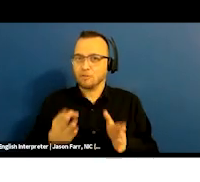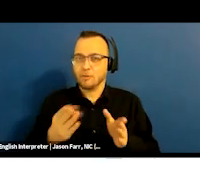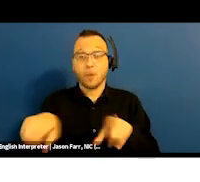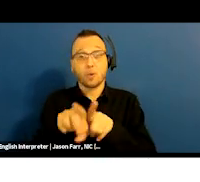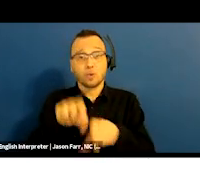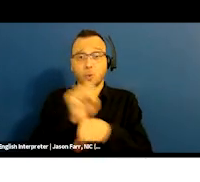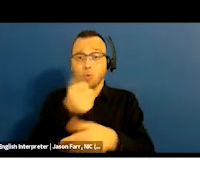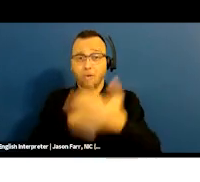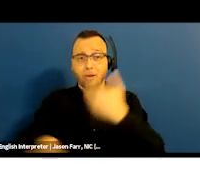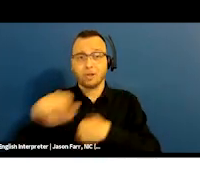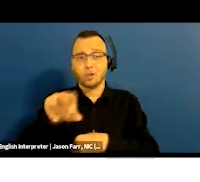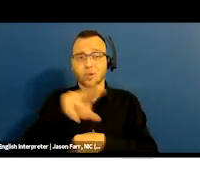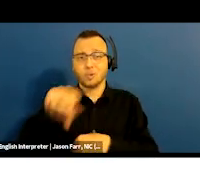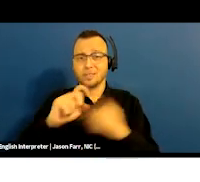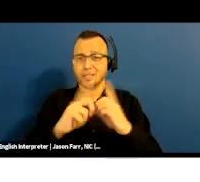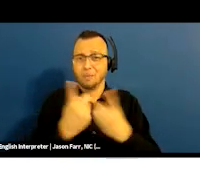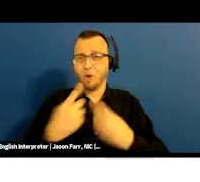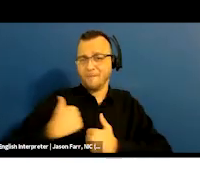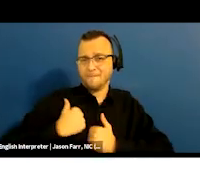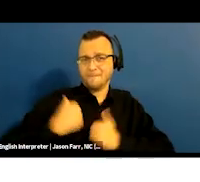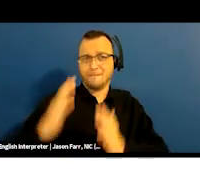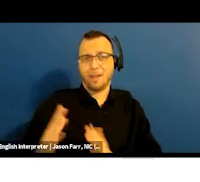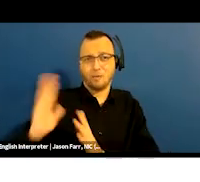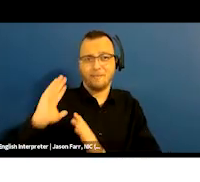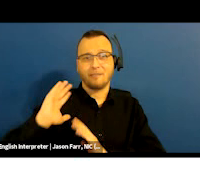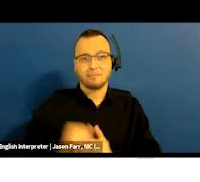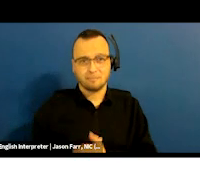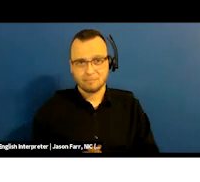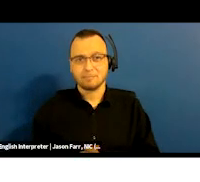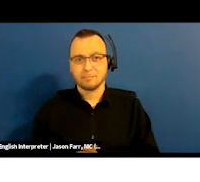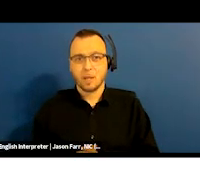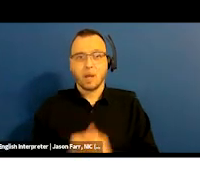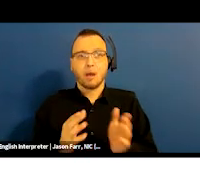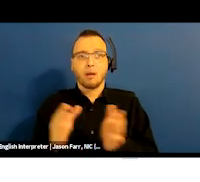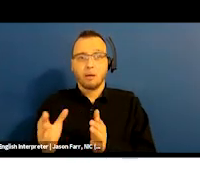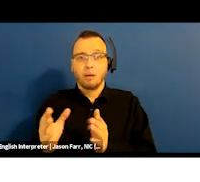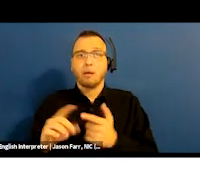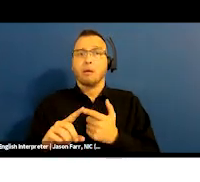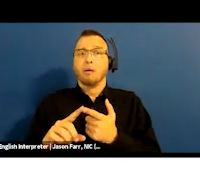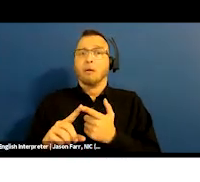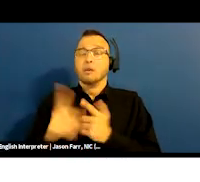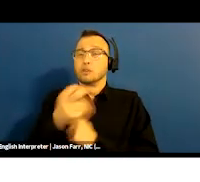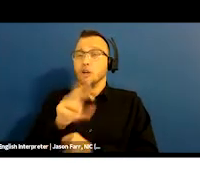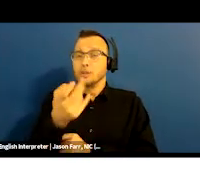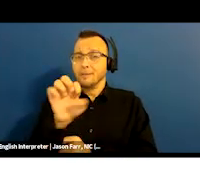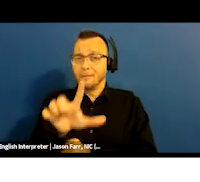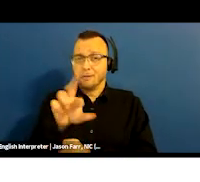which provides mental health and addictions counseling for individuals and families. Carey is a licensed clinical social worker